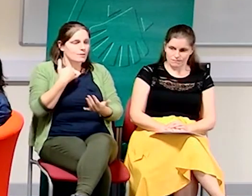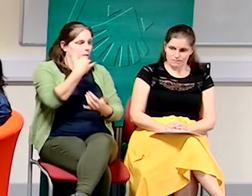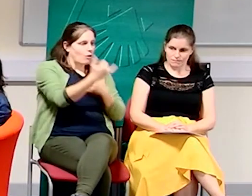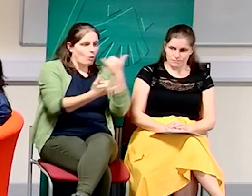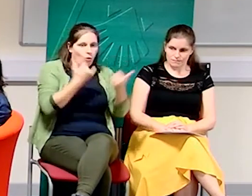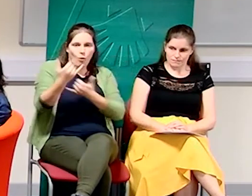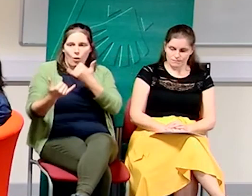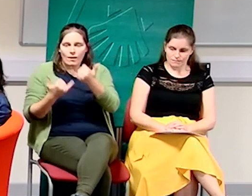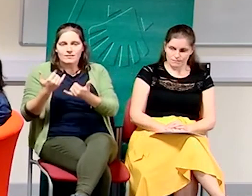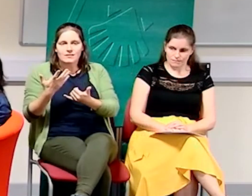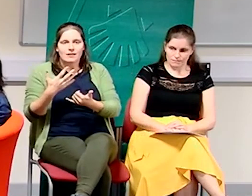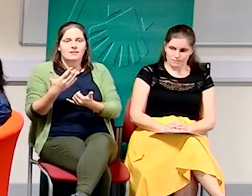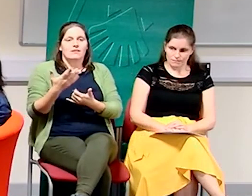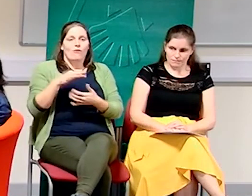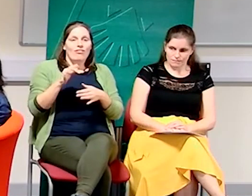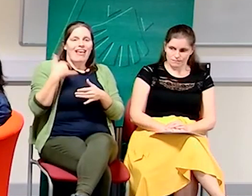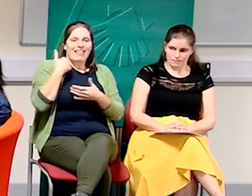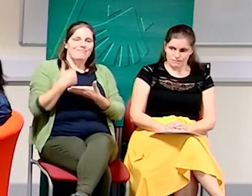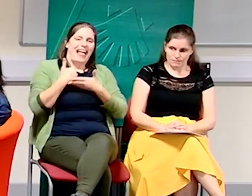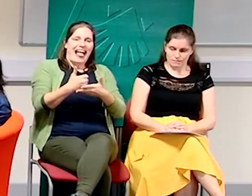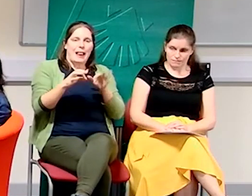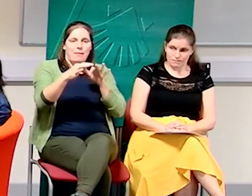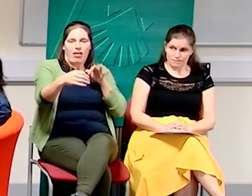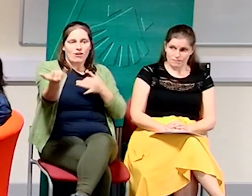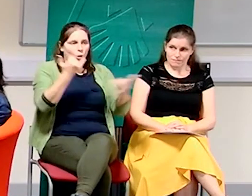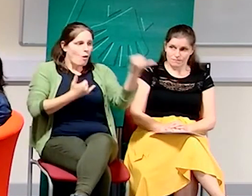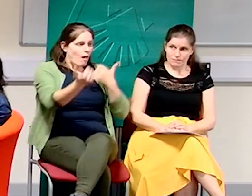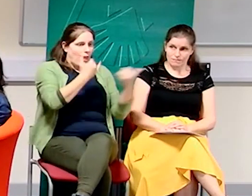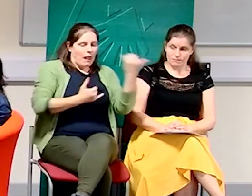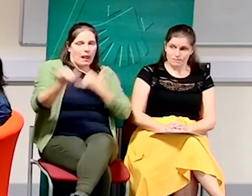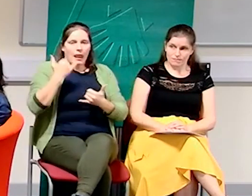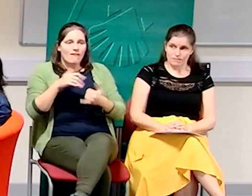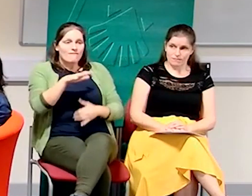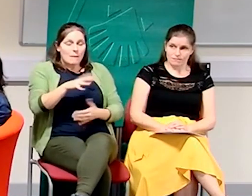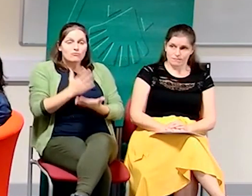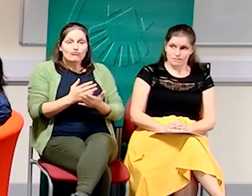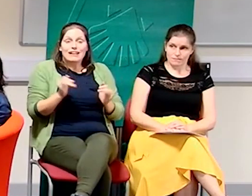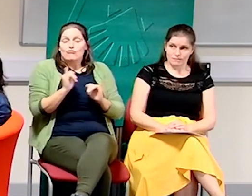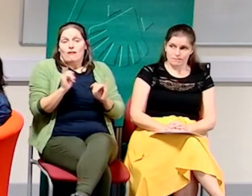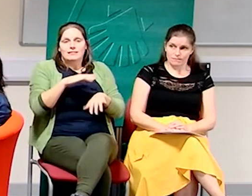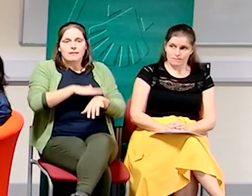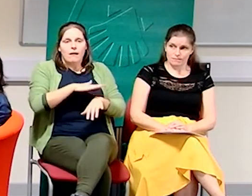say half an hour per call to over an hour per call so we have families in real crisis um you